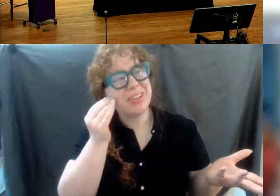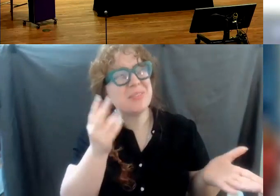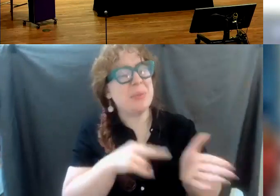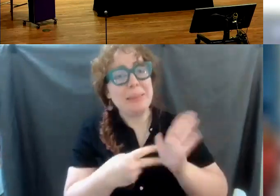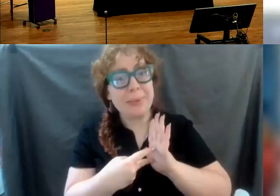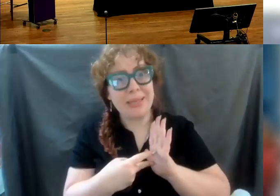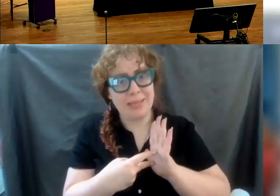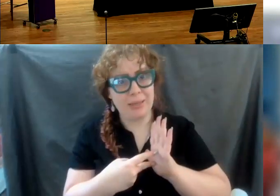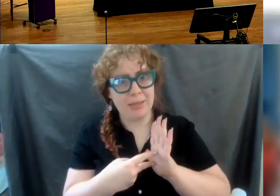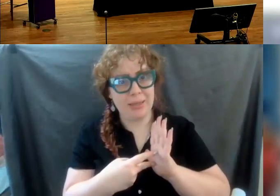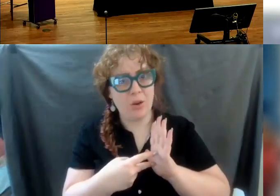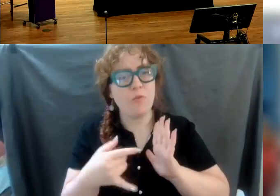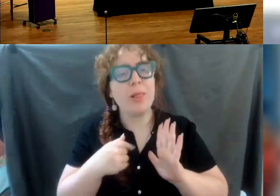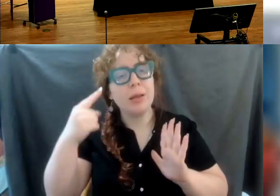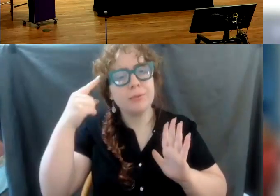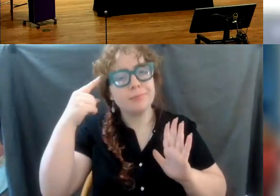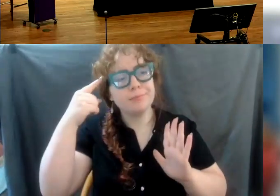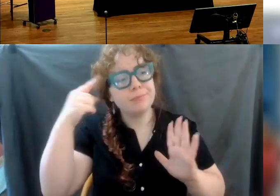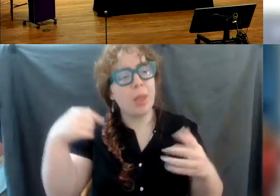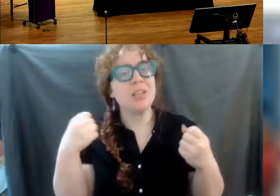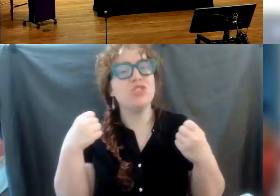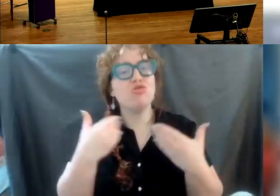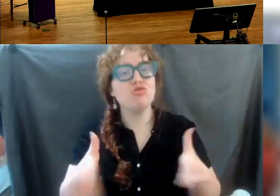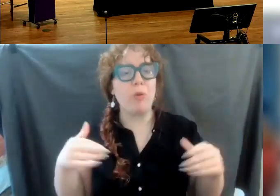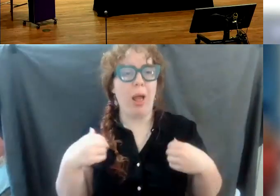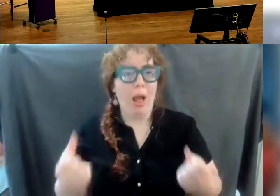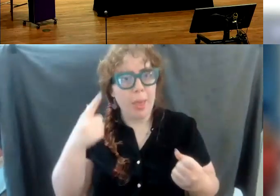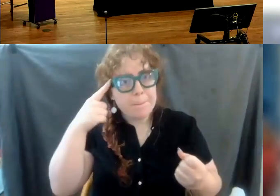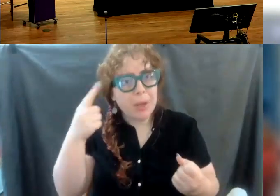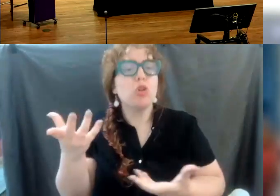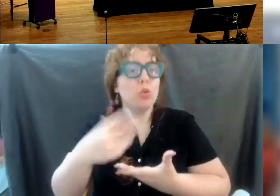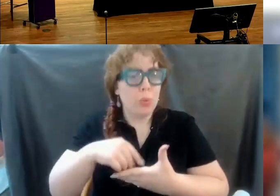from a wellness perspective. I, I do know that one of the things